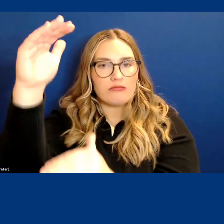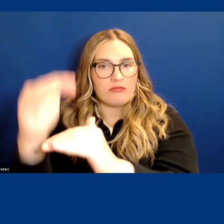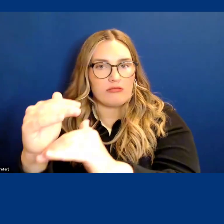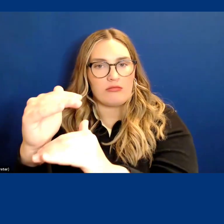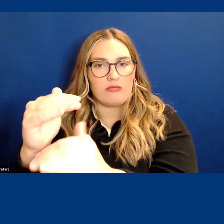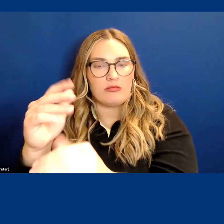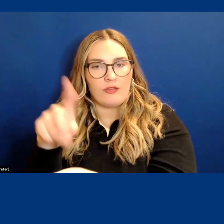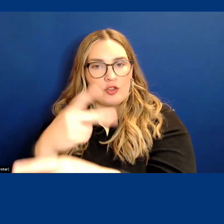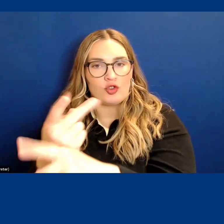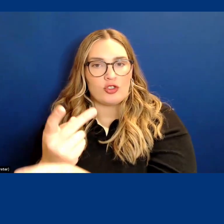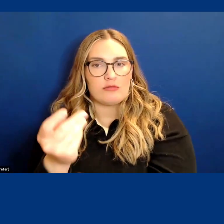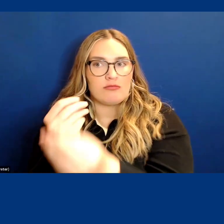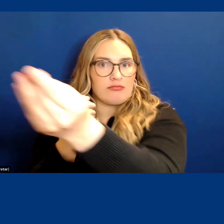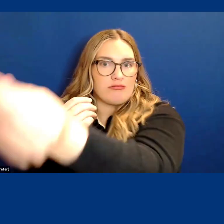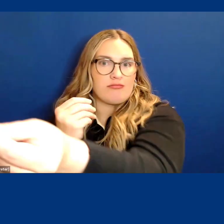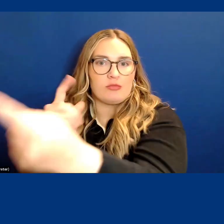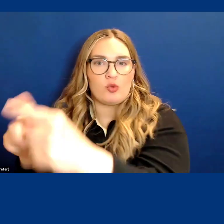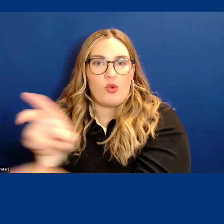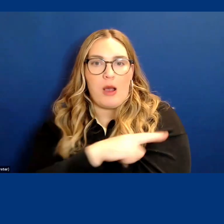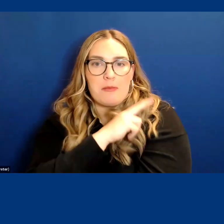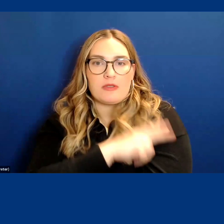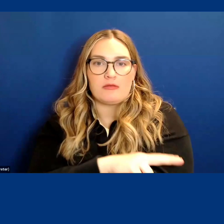and bringing that to the hospital upon arrival.